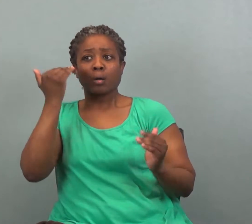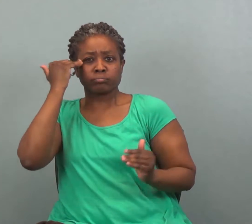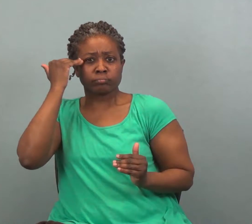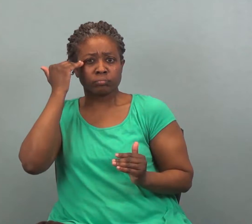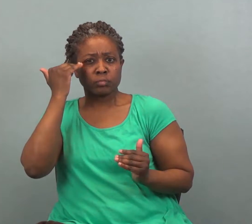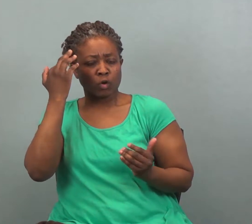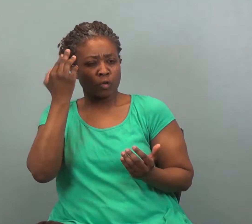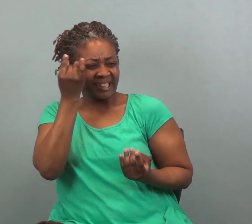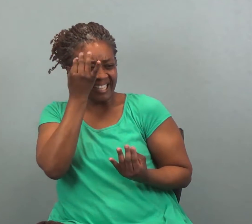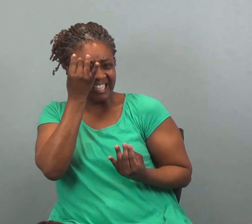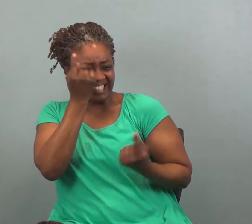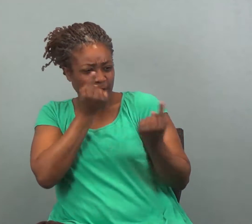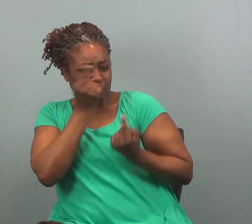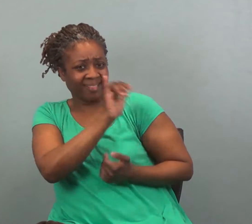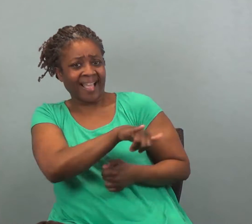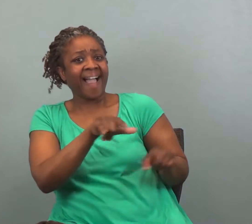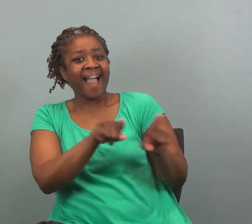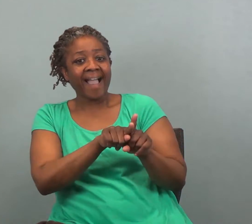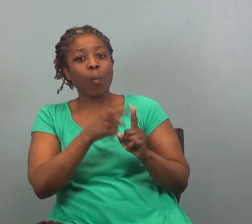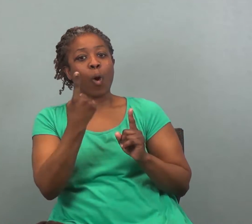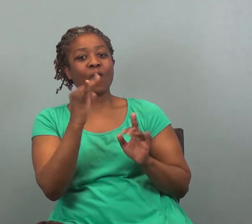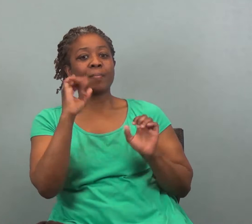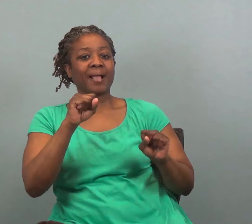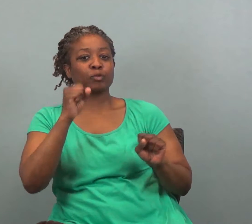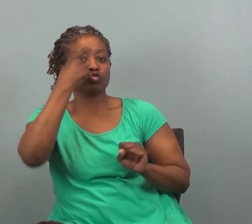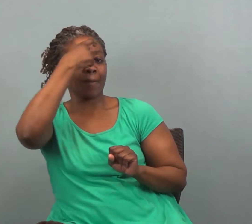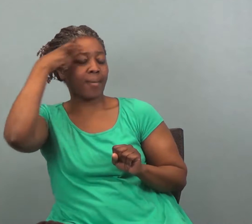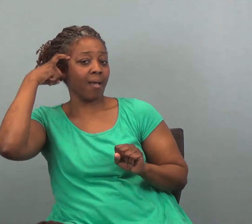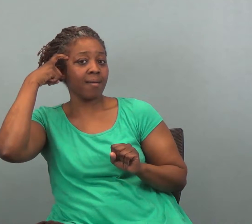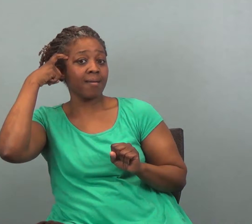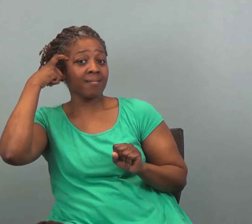to take them into consideration while evaluating their Deaf client for possible trauma.